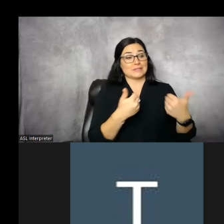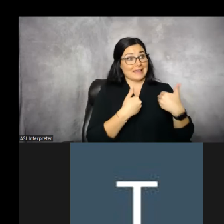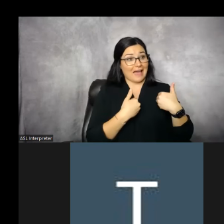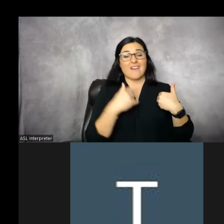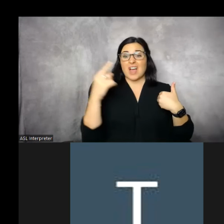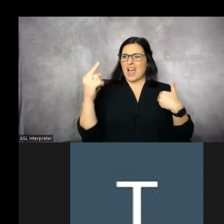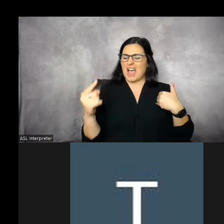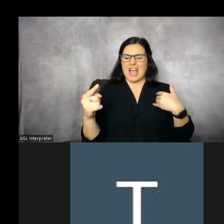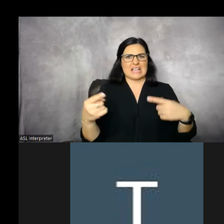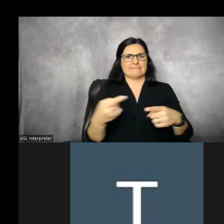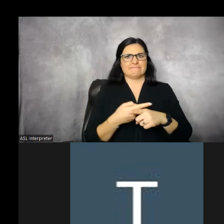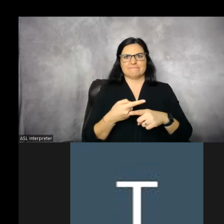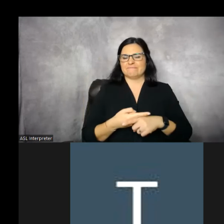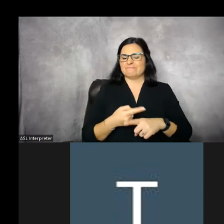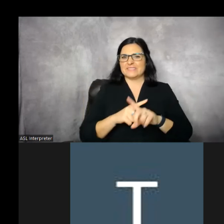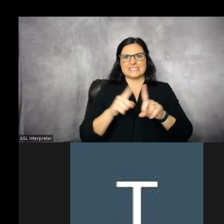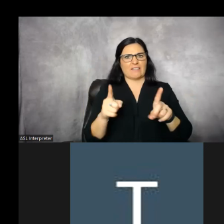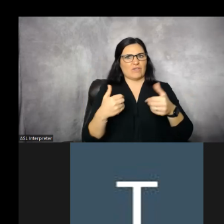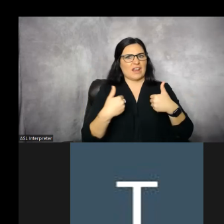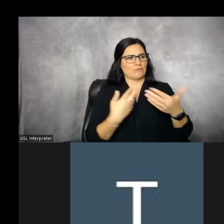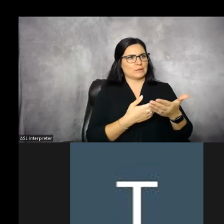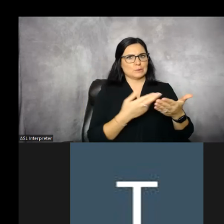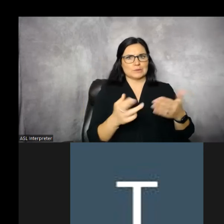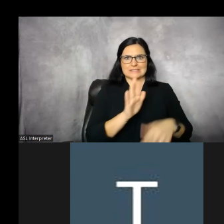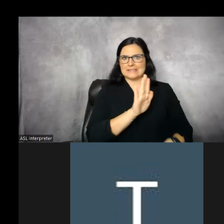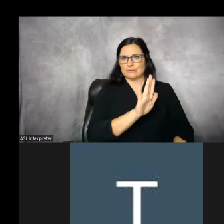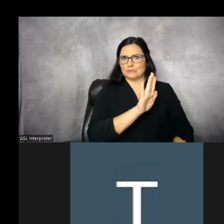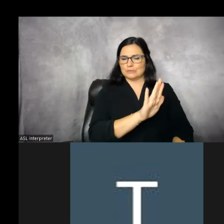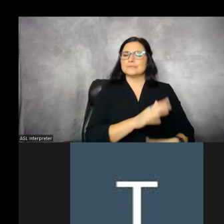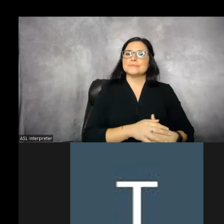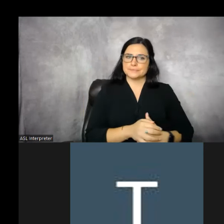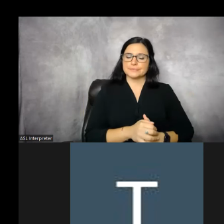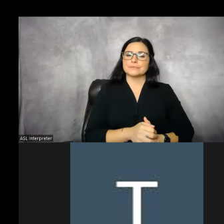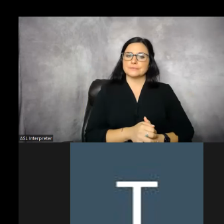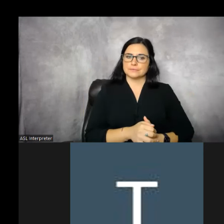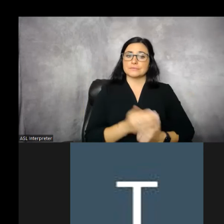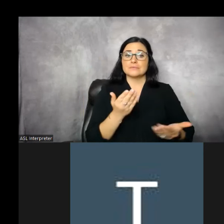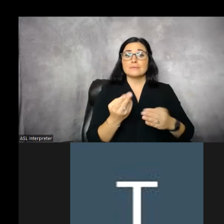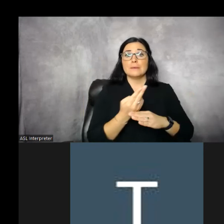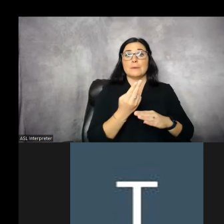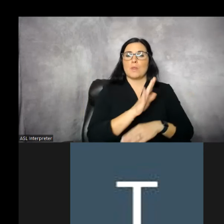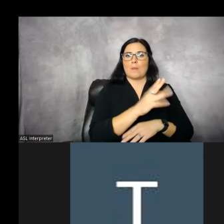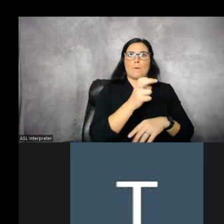of the solution, and different colleges implement it differently. Right? So, they might use certain functions and others don't.